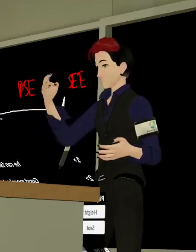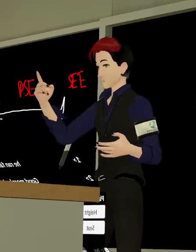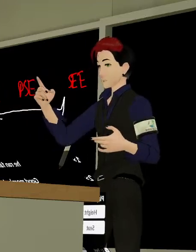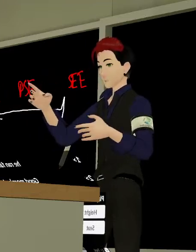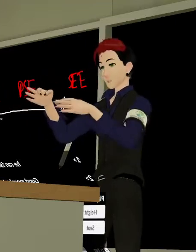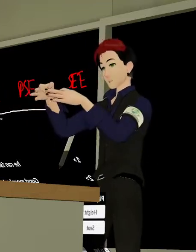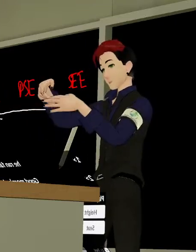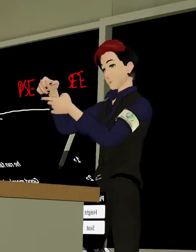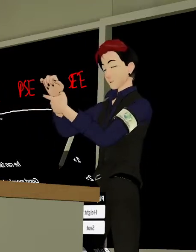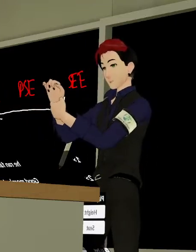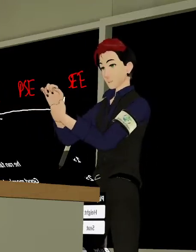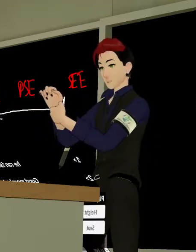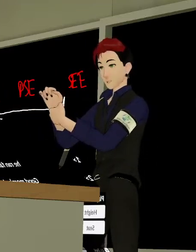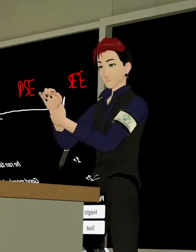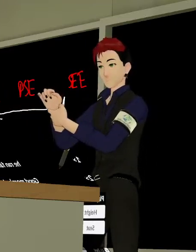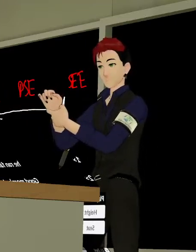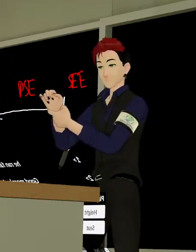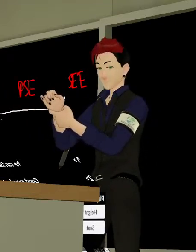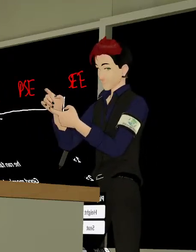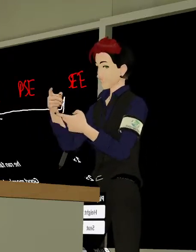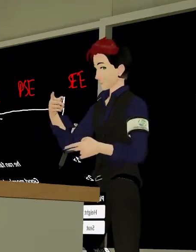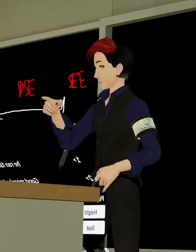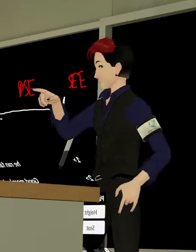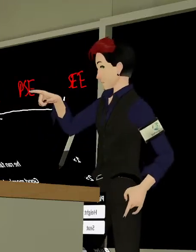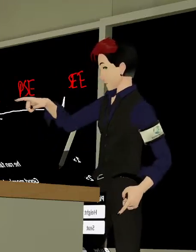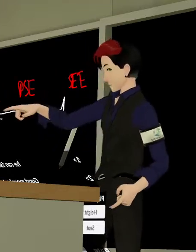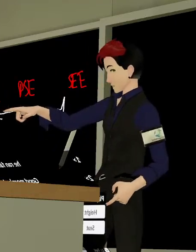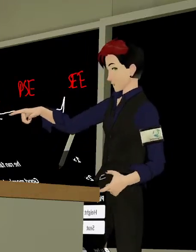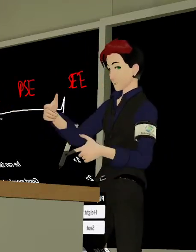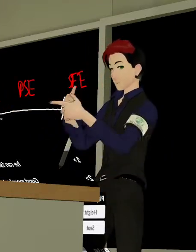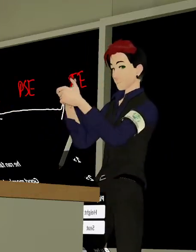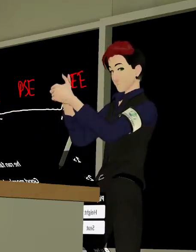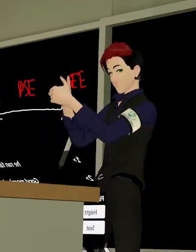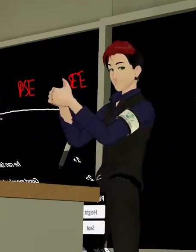if you're going to do PSE you're going to say he